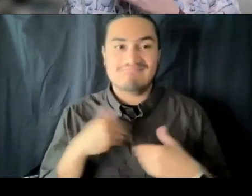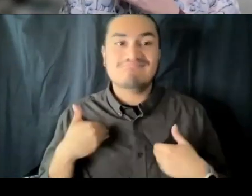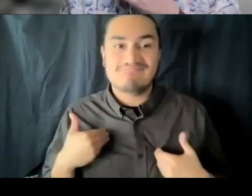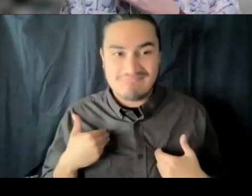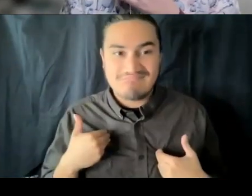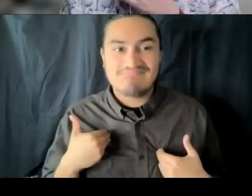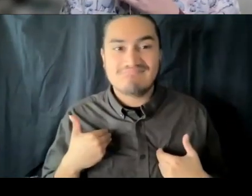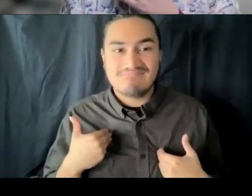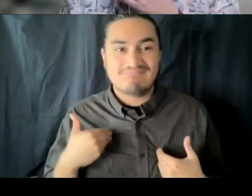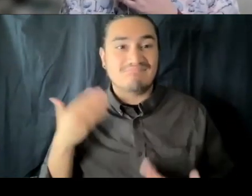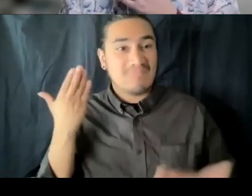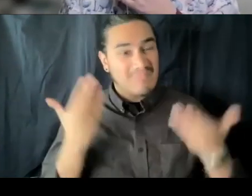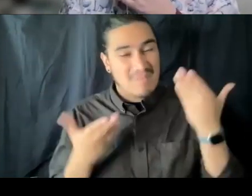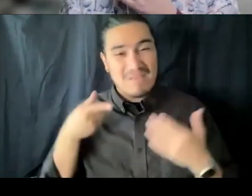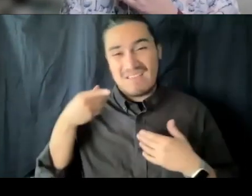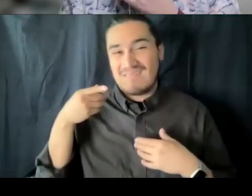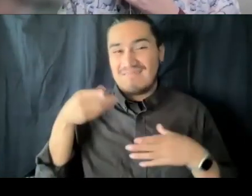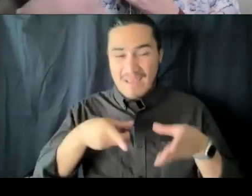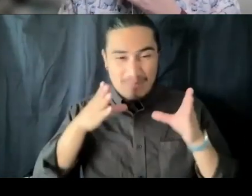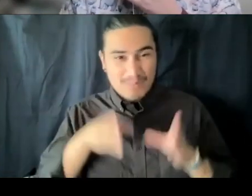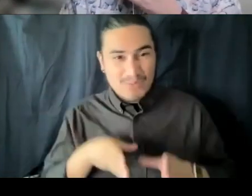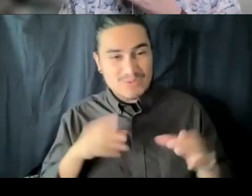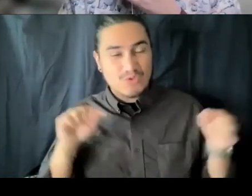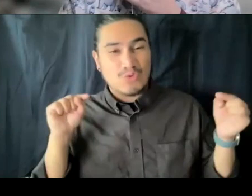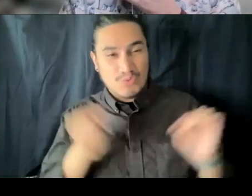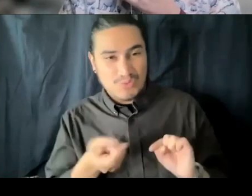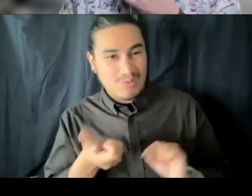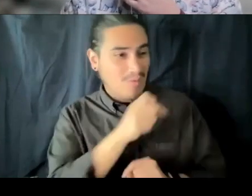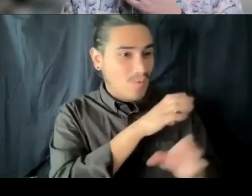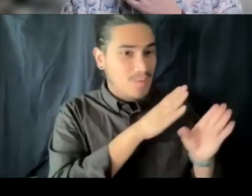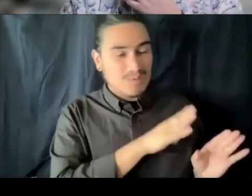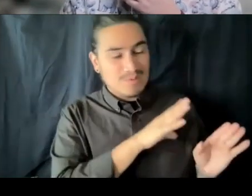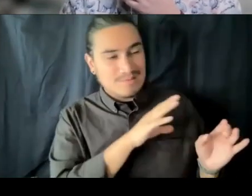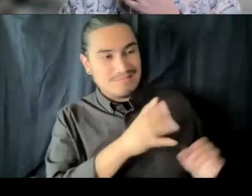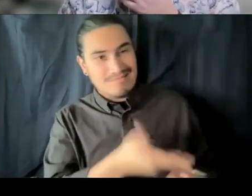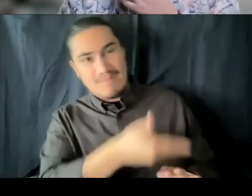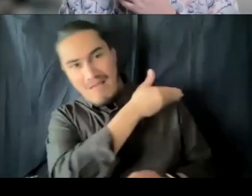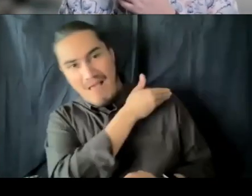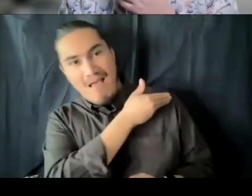They may have hurt someone in the past as well as having been hurt by somebody.